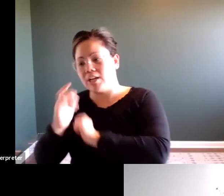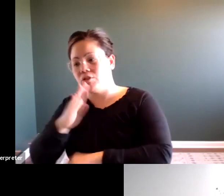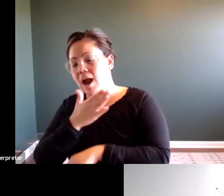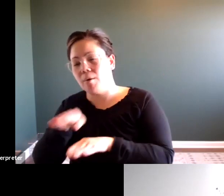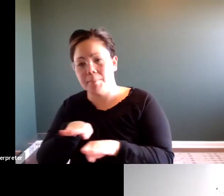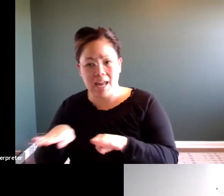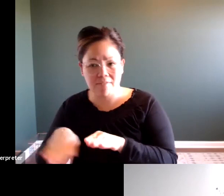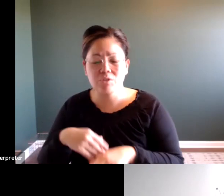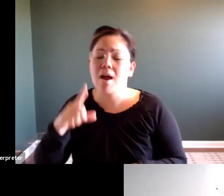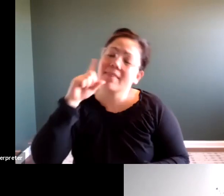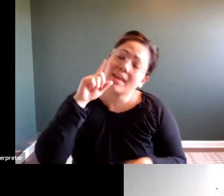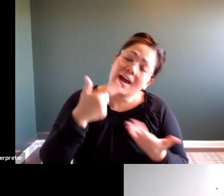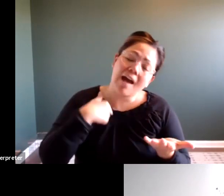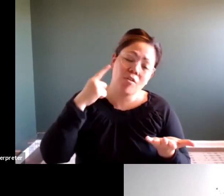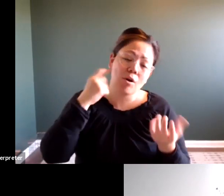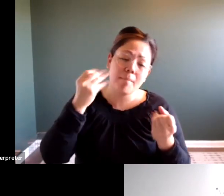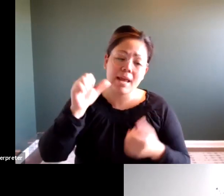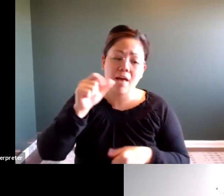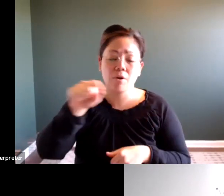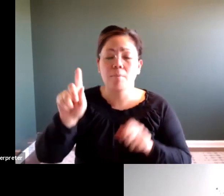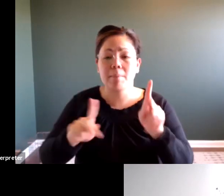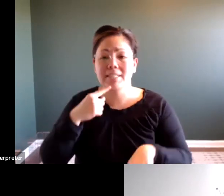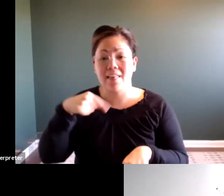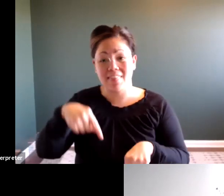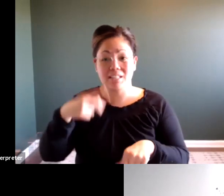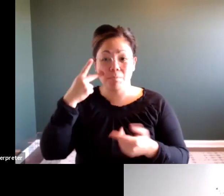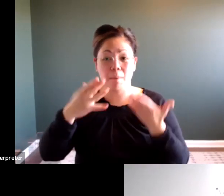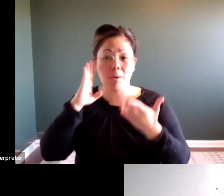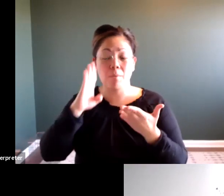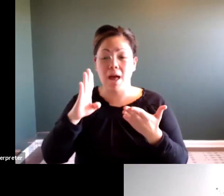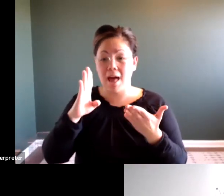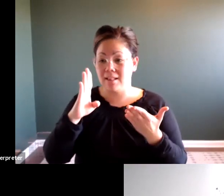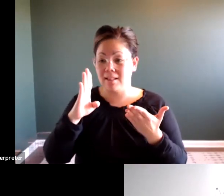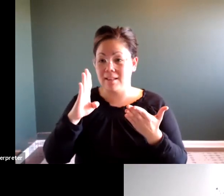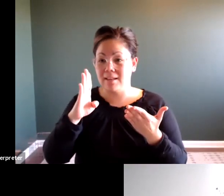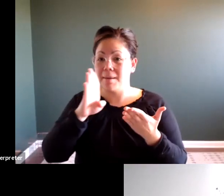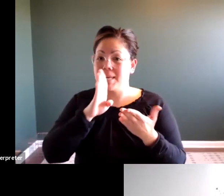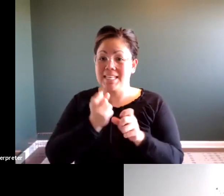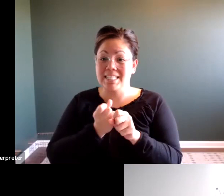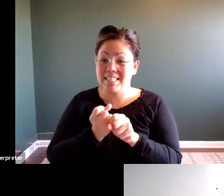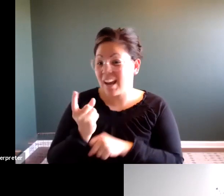So I think I've heard others say that this is probably gonna be a this time next year thing, but a lot of it depends